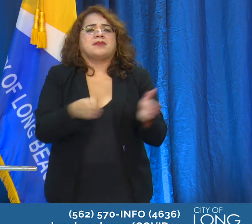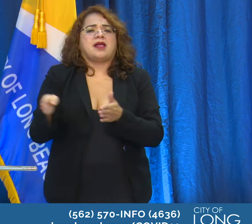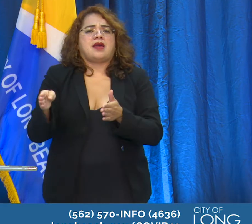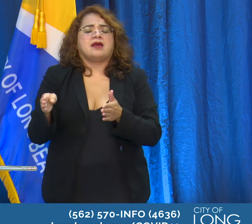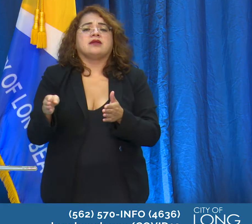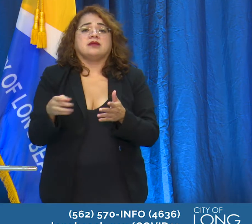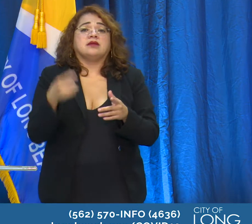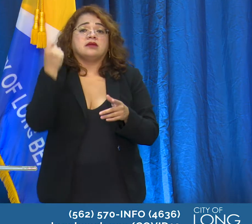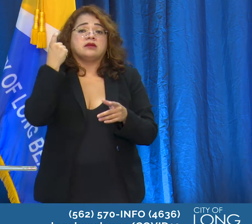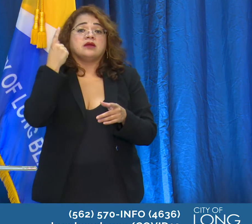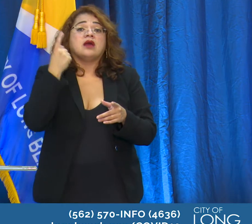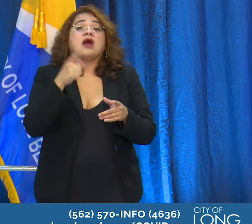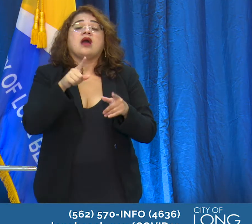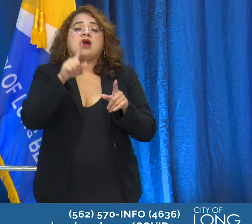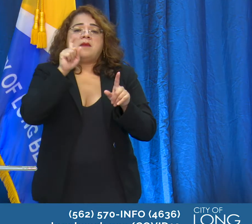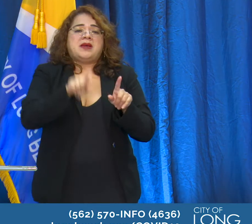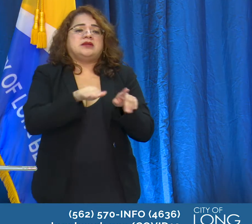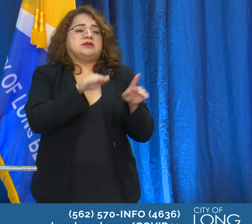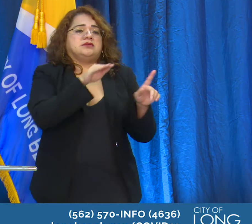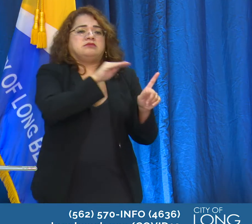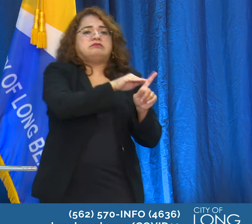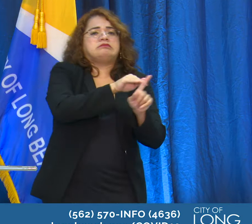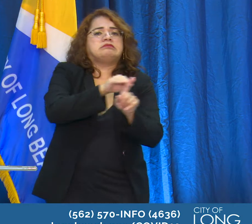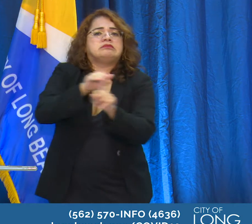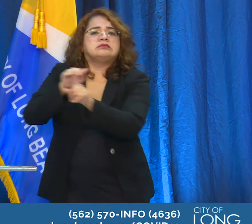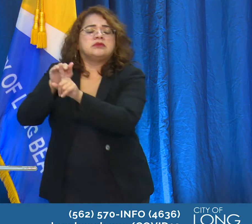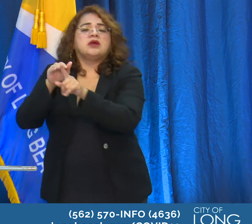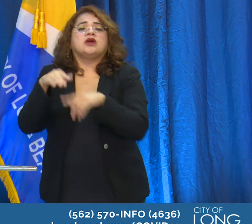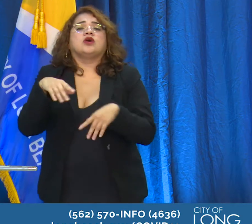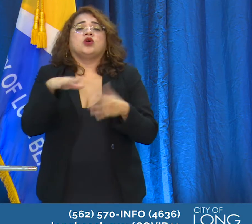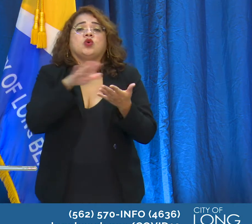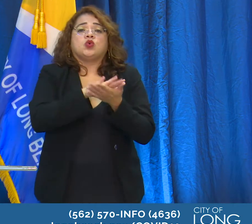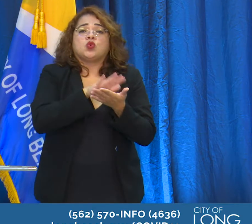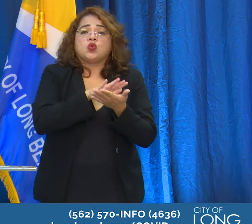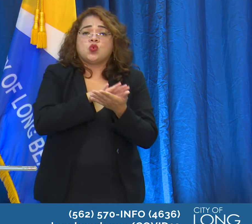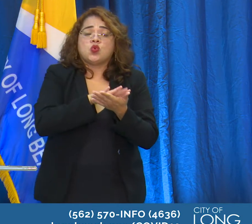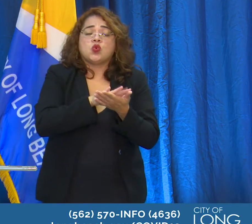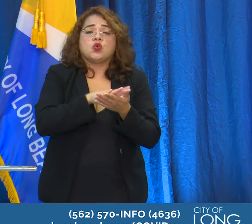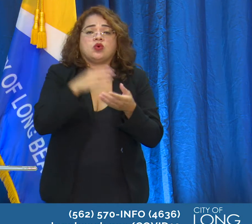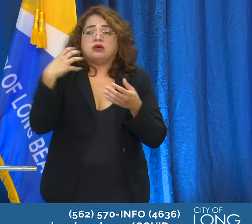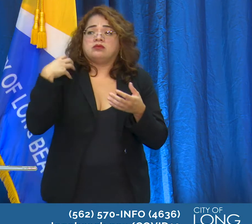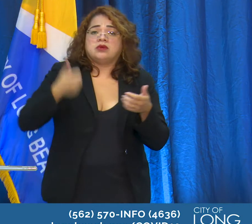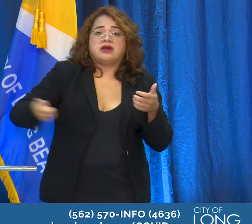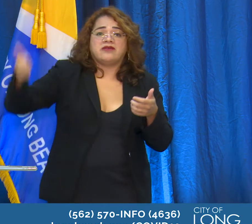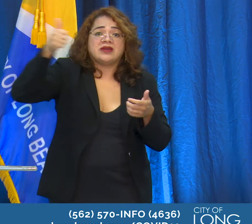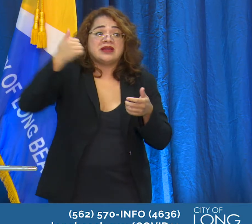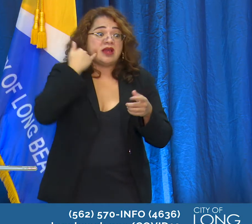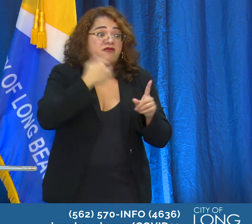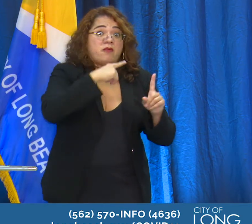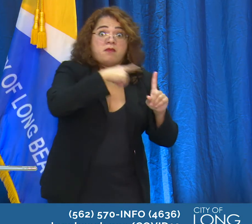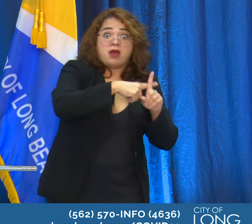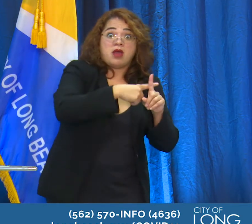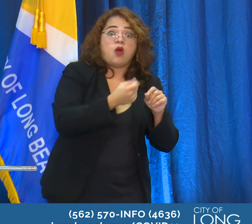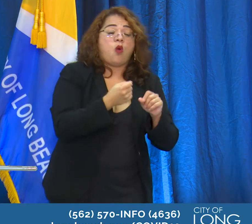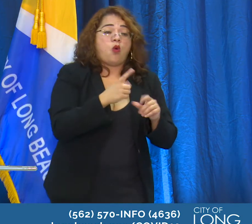upon notification of schools officials that any member of the school community tests positive for or has symptoms consistent with COVID-19.